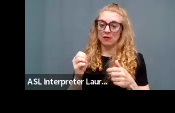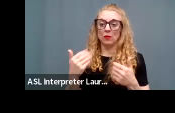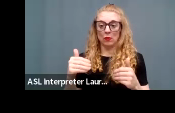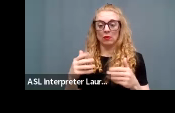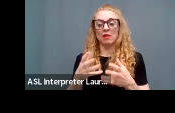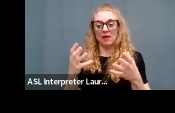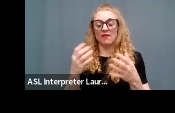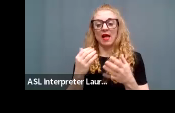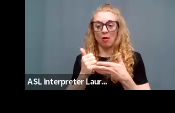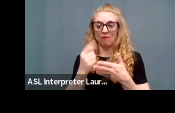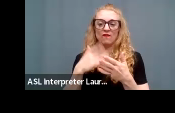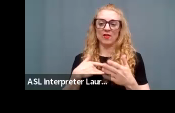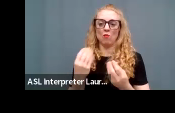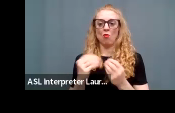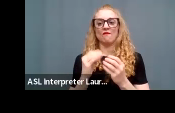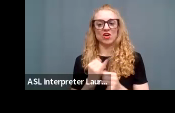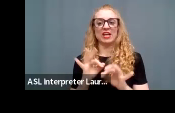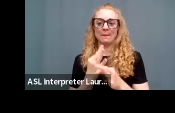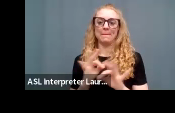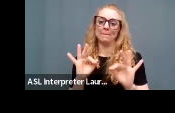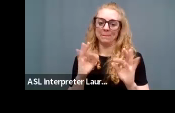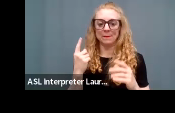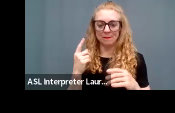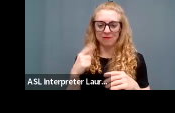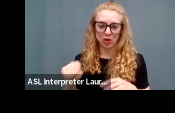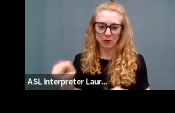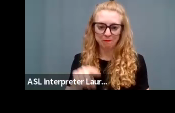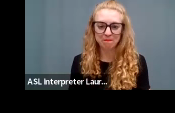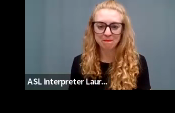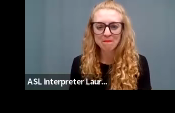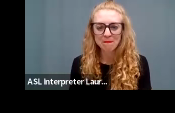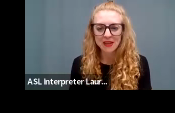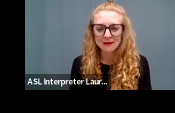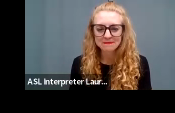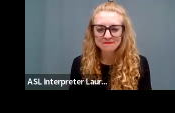will brings a lot of freedom to people those are basic elements not sure if everyone everyone is